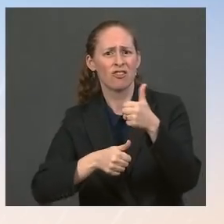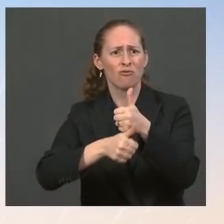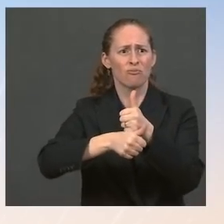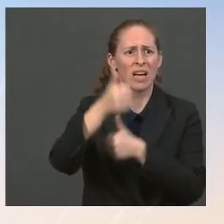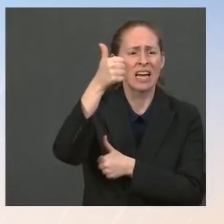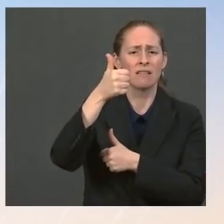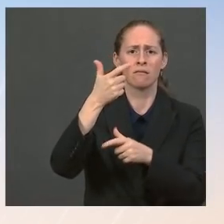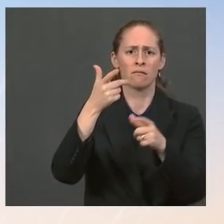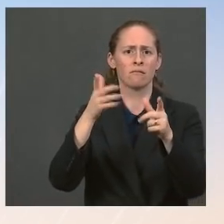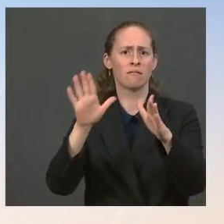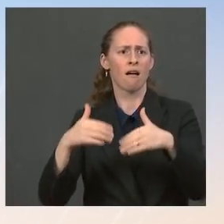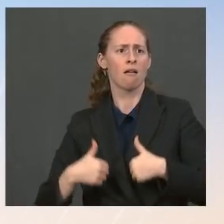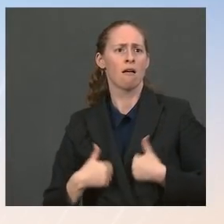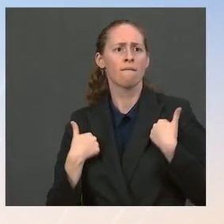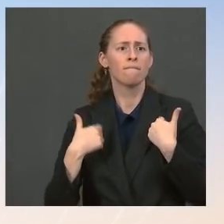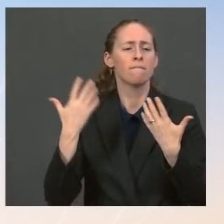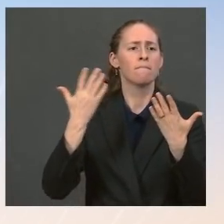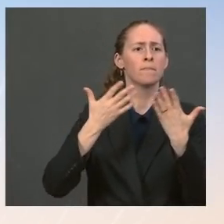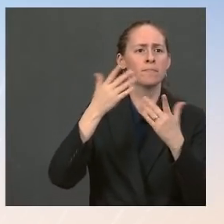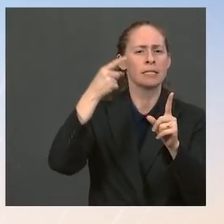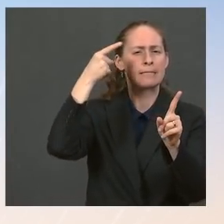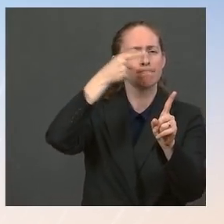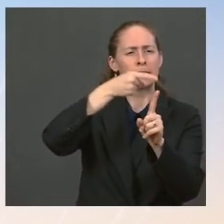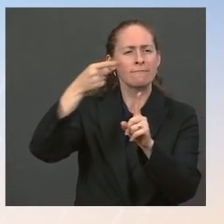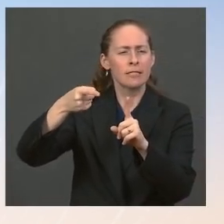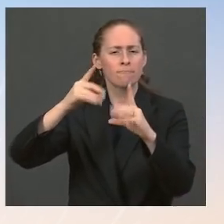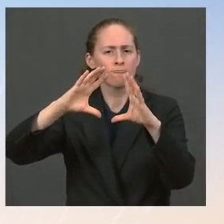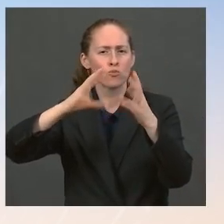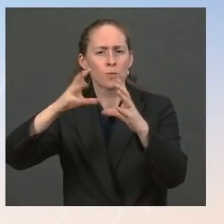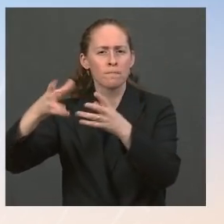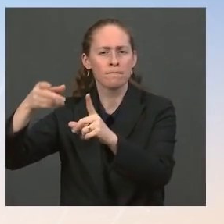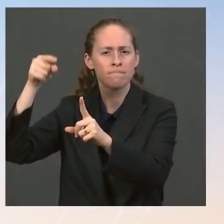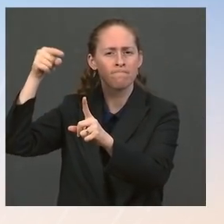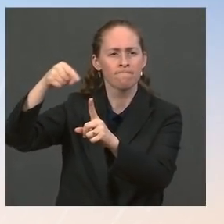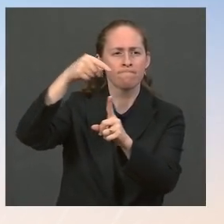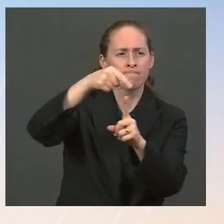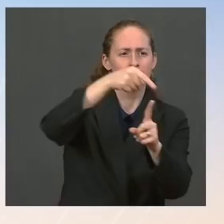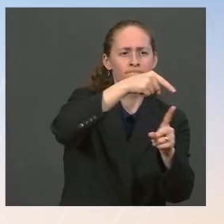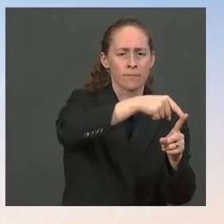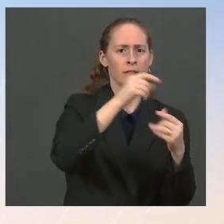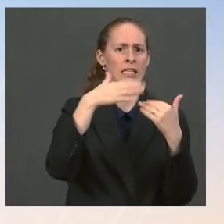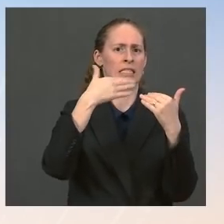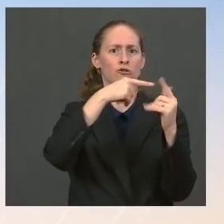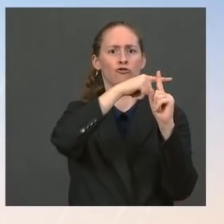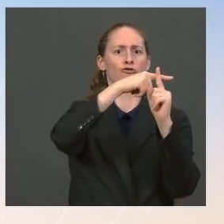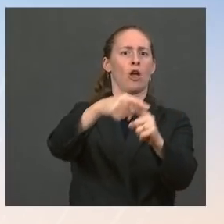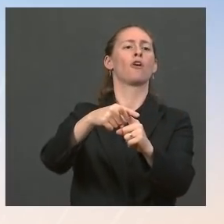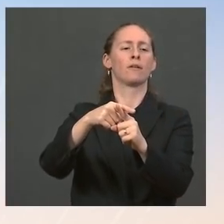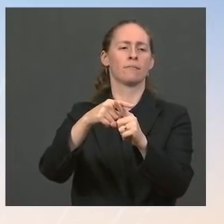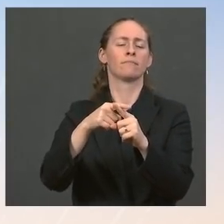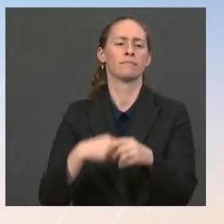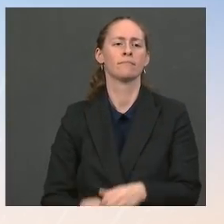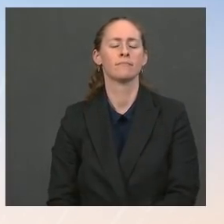in a particular social group. It is not a tool of deterrence to define what a "particular social group" means.